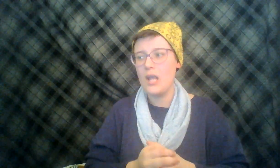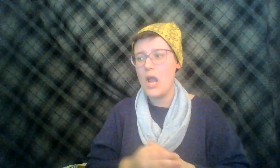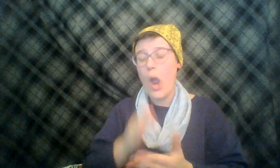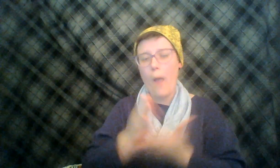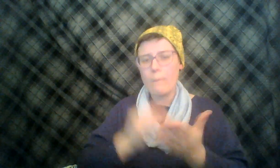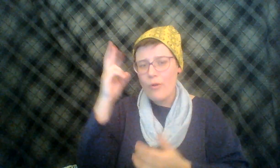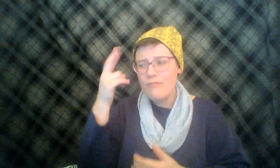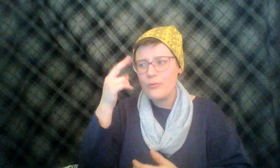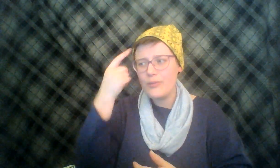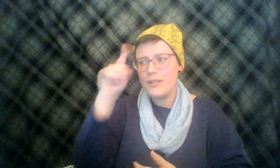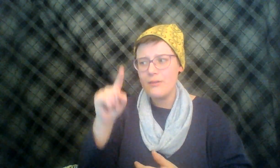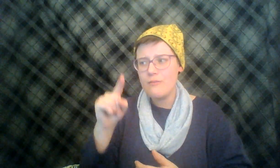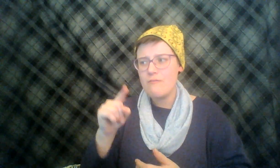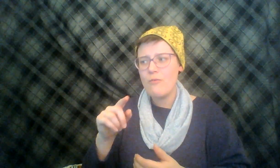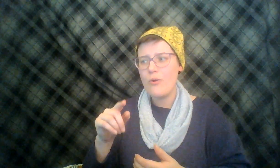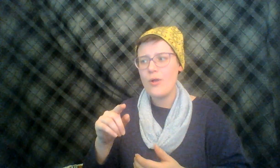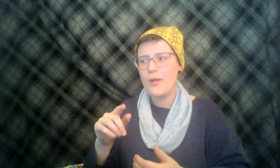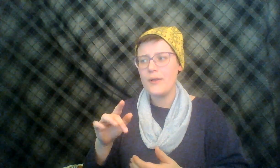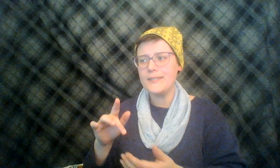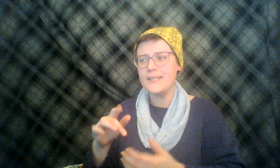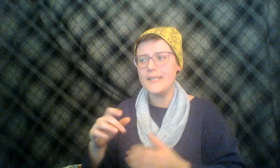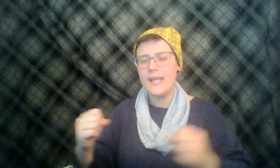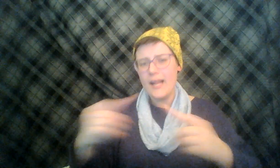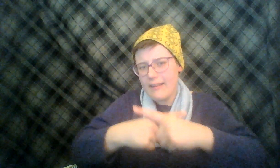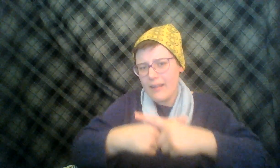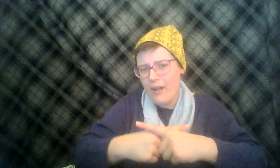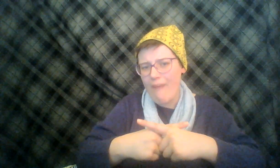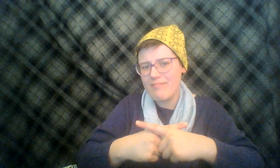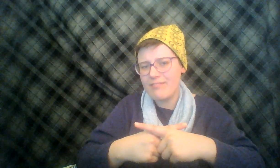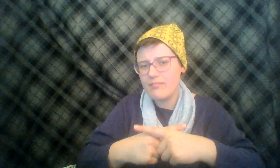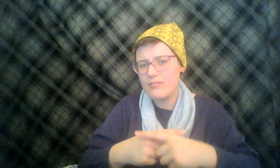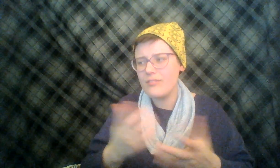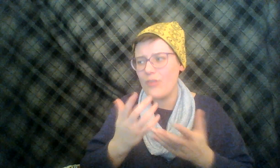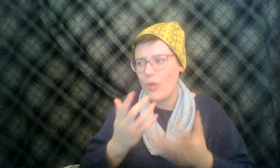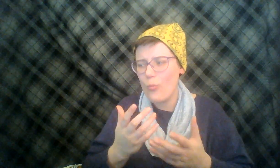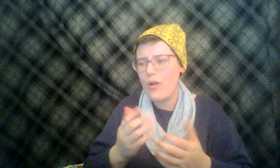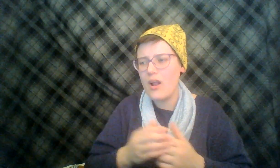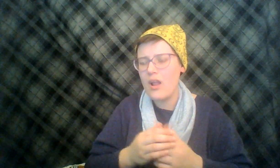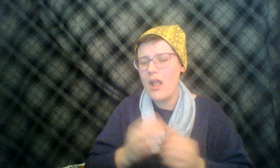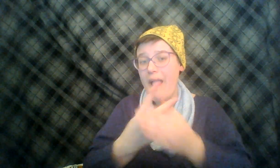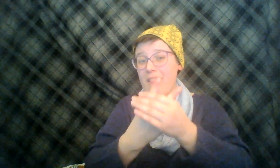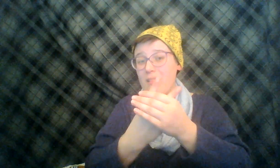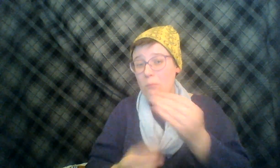Part of the reason for the conflict between the medical and D/HH communities